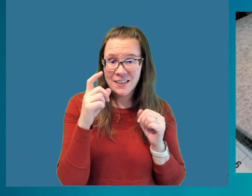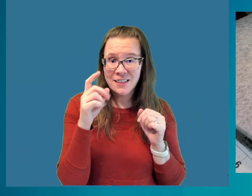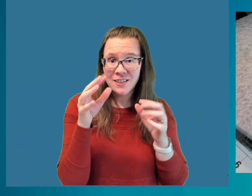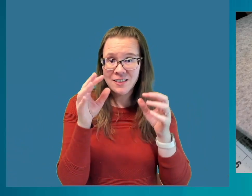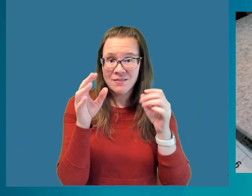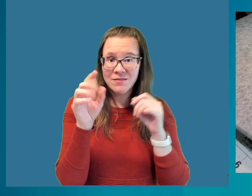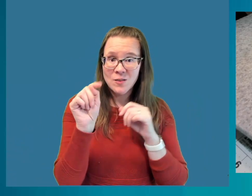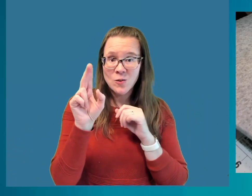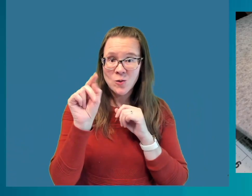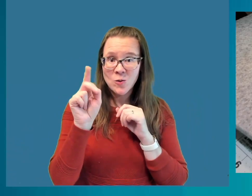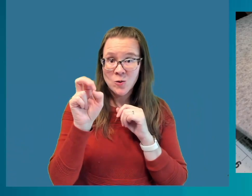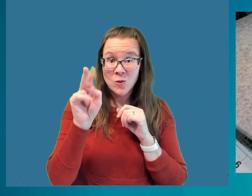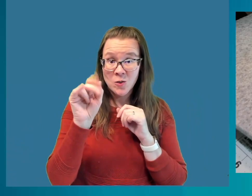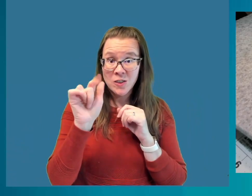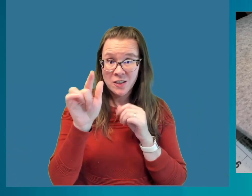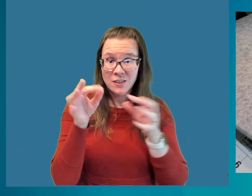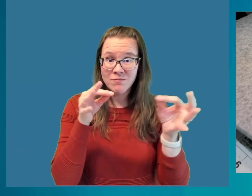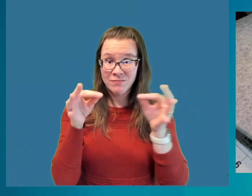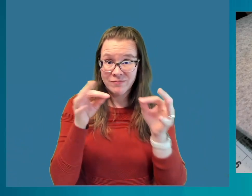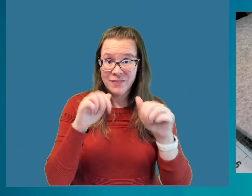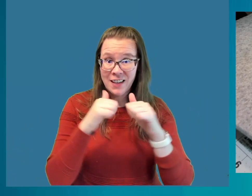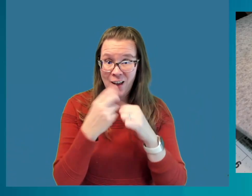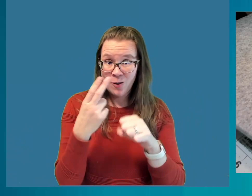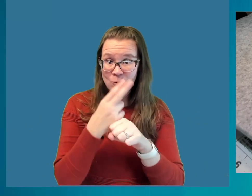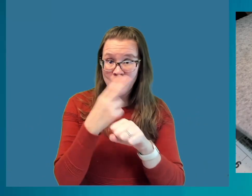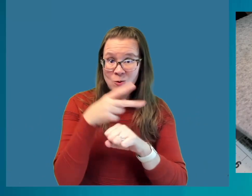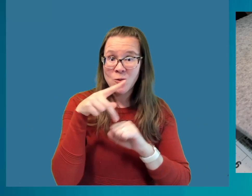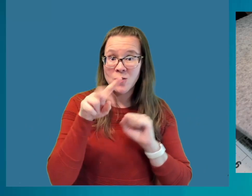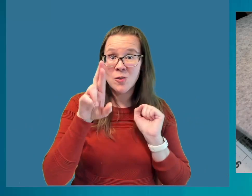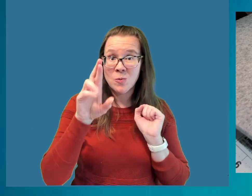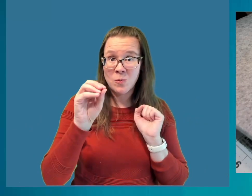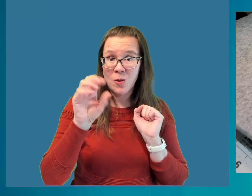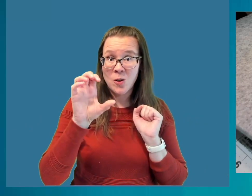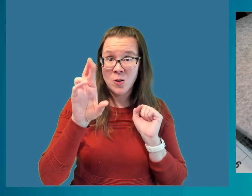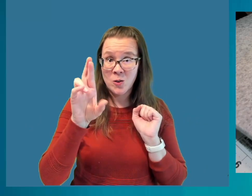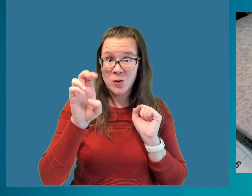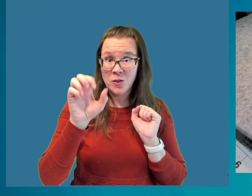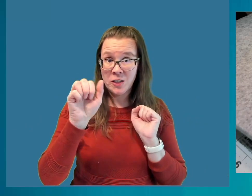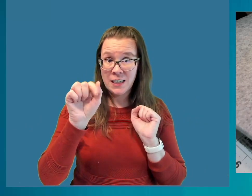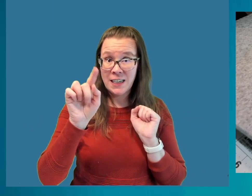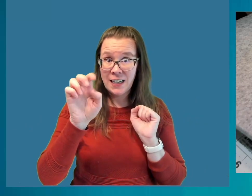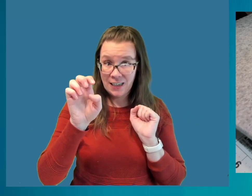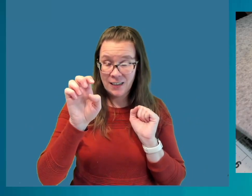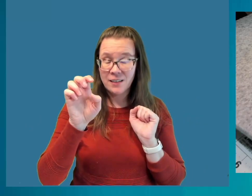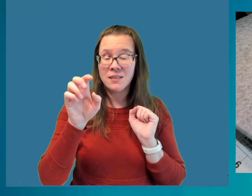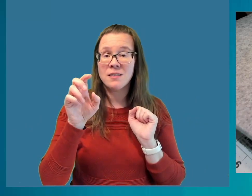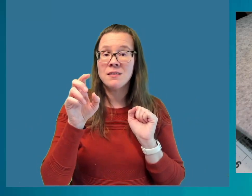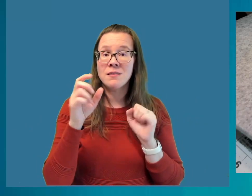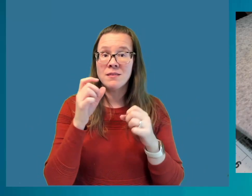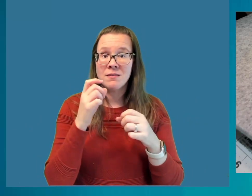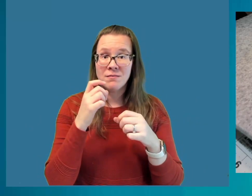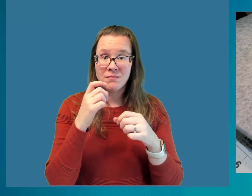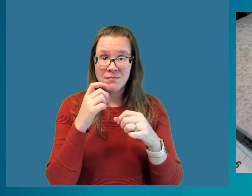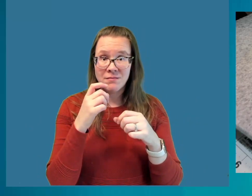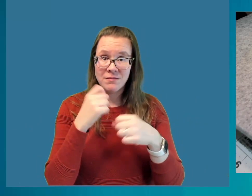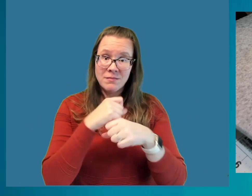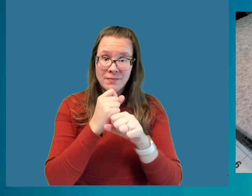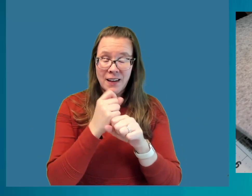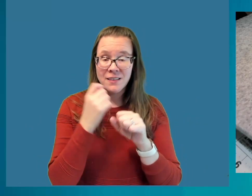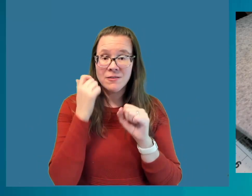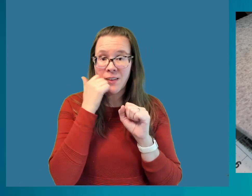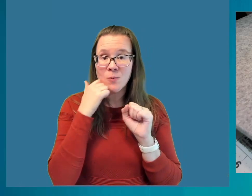I realized after recently creating, uh, my tutorial on how to use Procreate to design